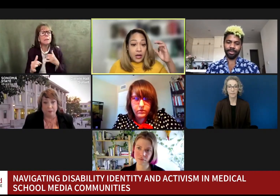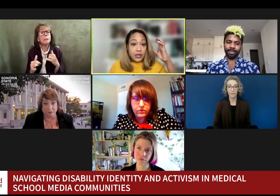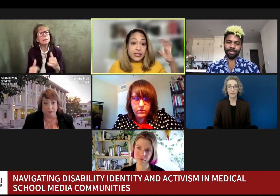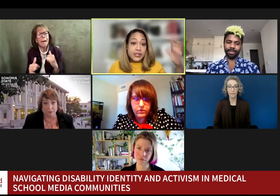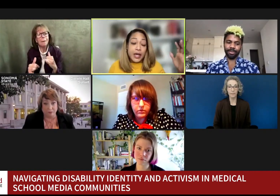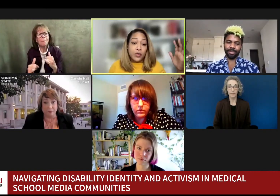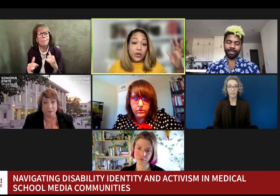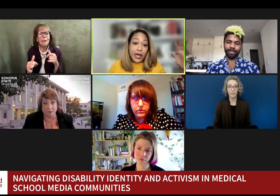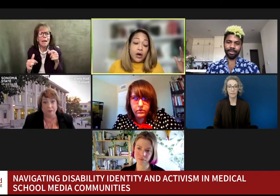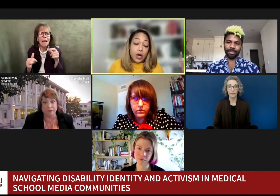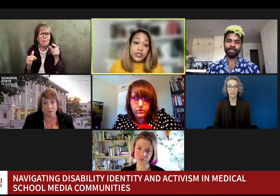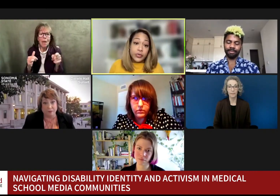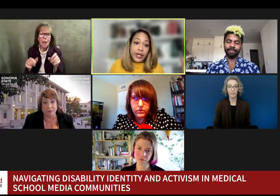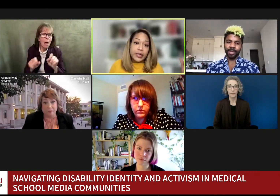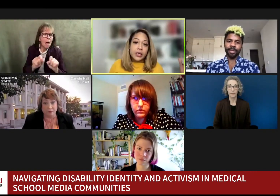get a bigger site or light onto it.